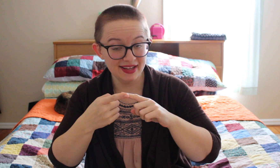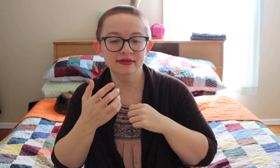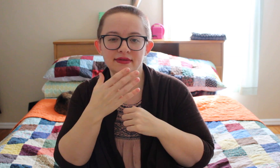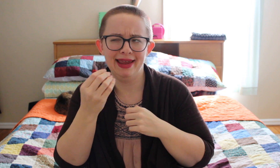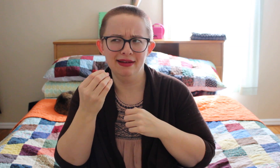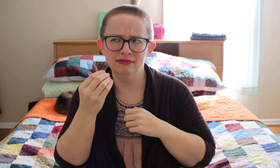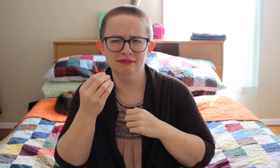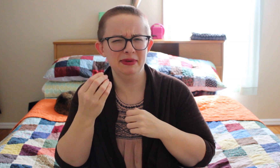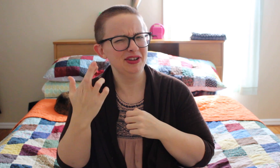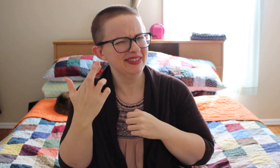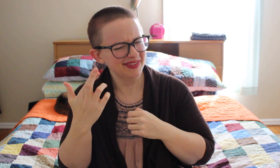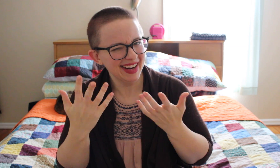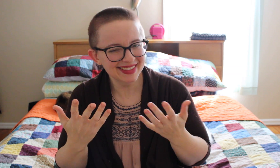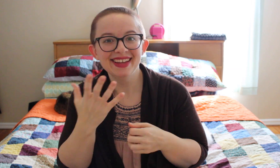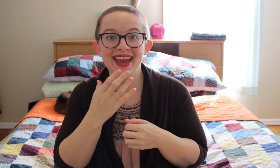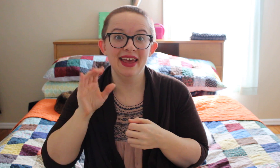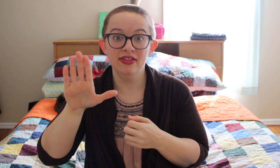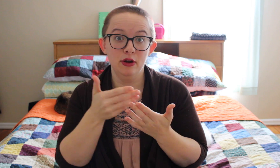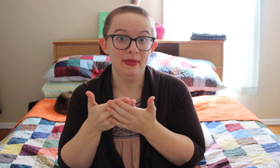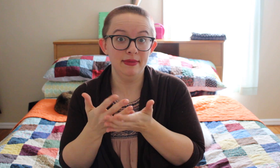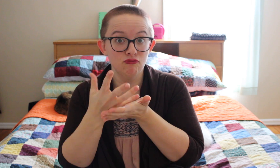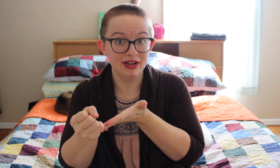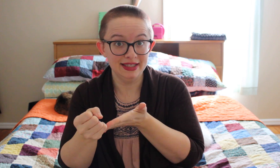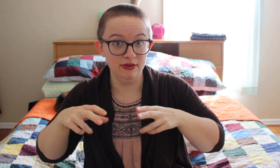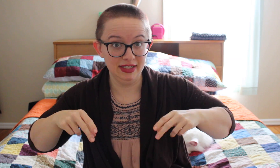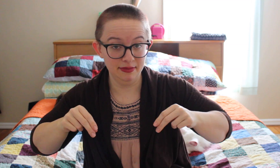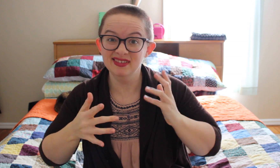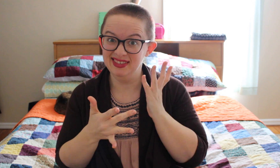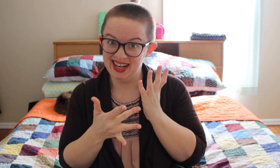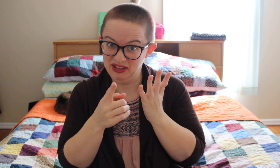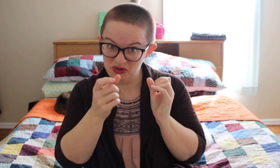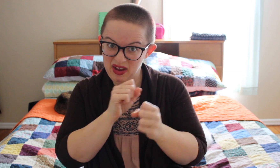is if we're out with a friend and maybe a pretty good friend and they're a baby let's say ran out of diapers,